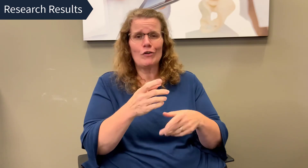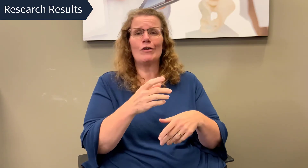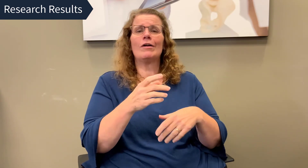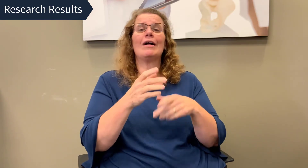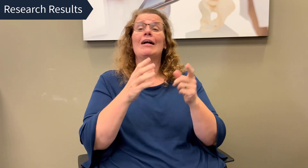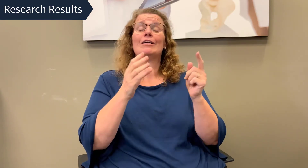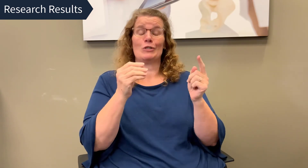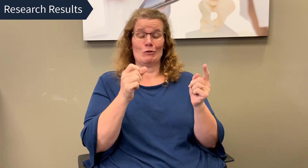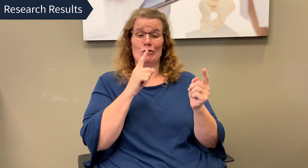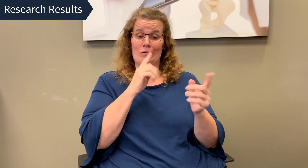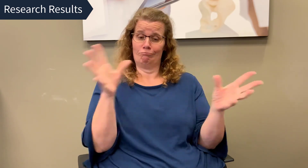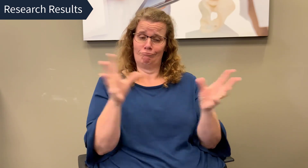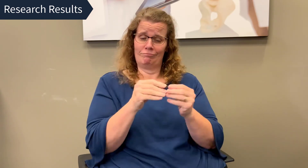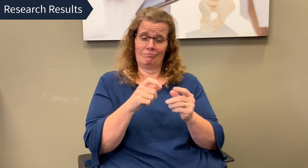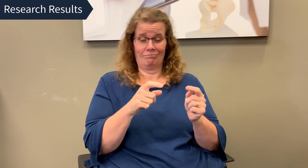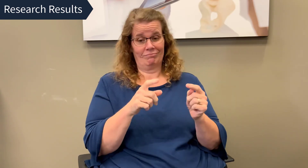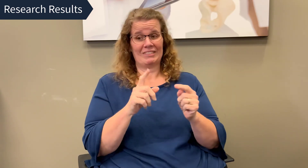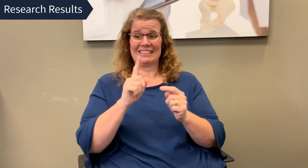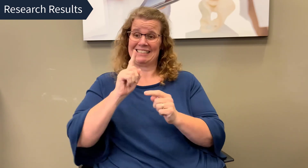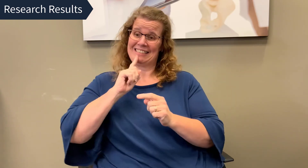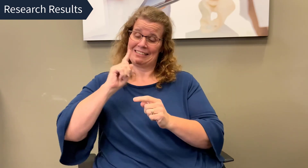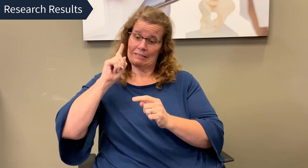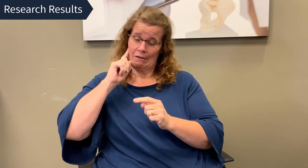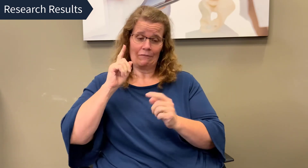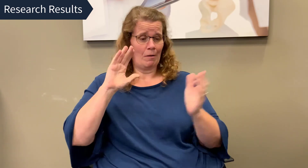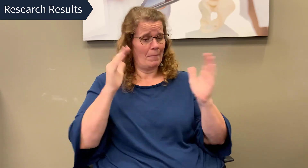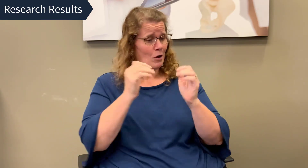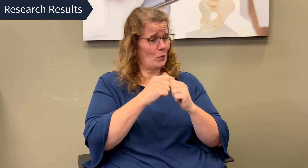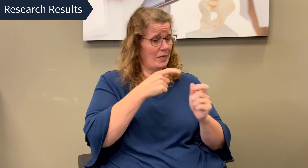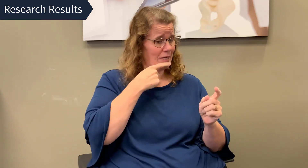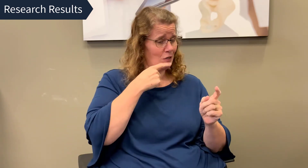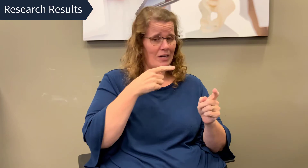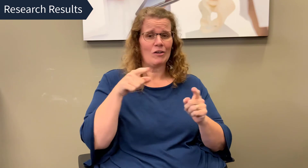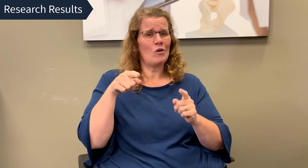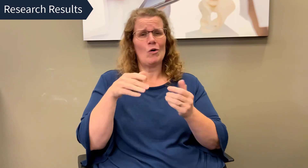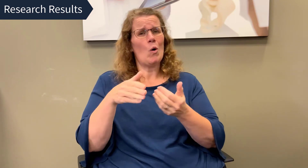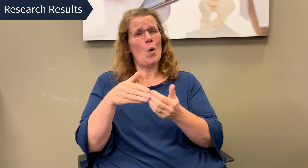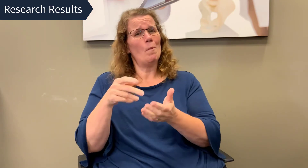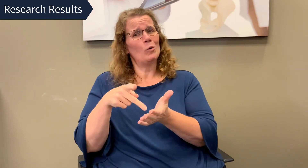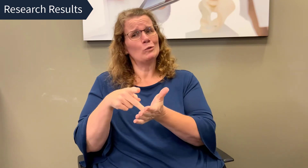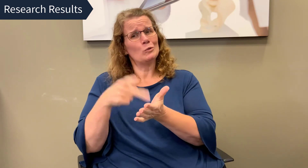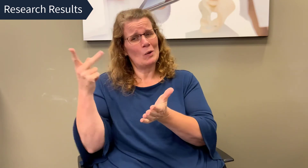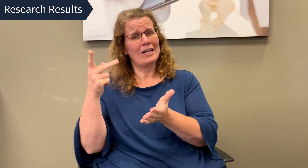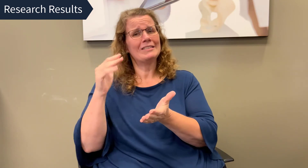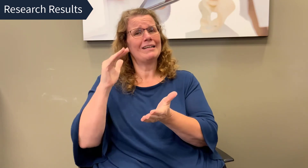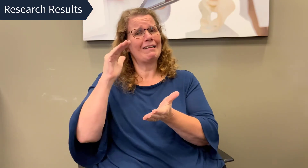appointments a little less than half of the time, or 49.1%. This means that